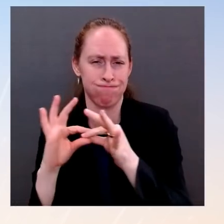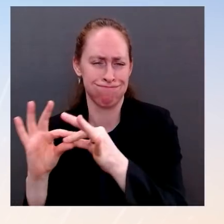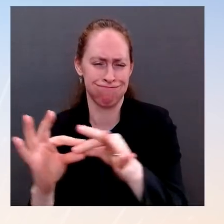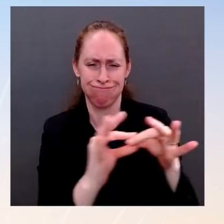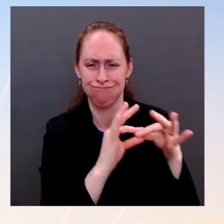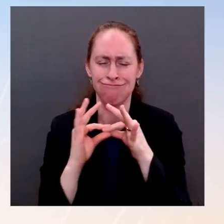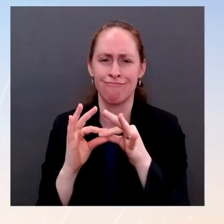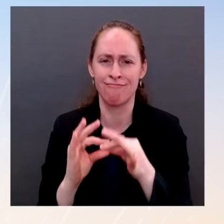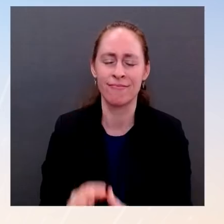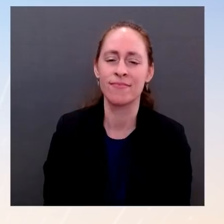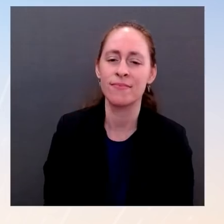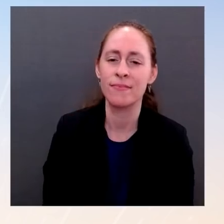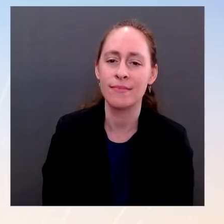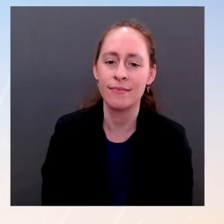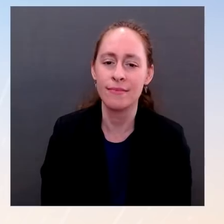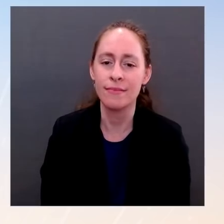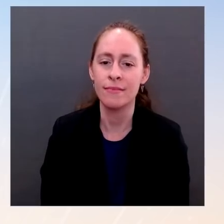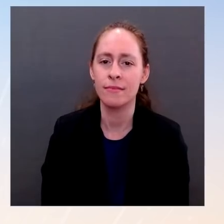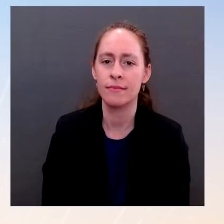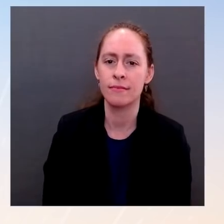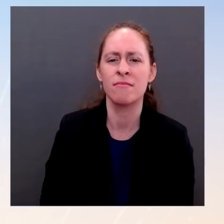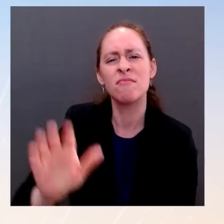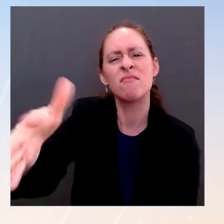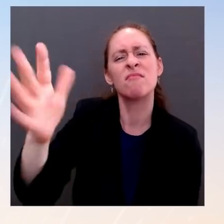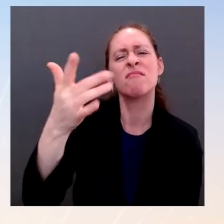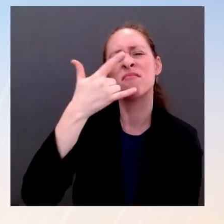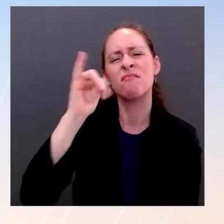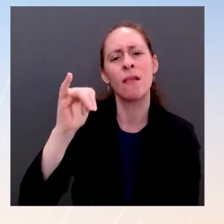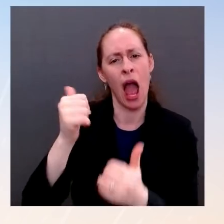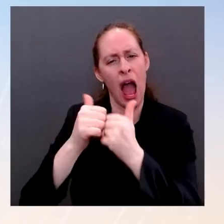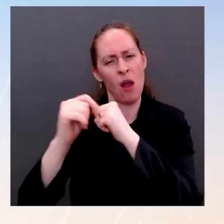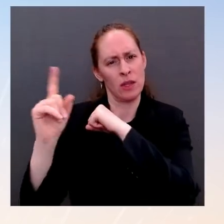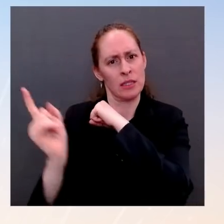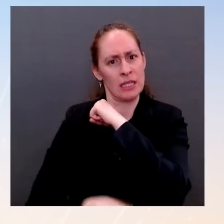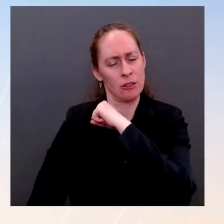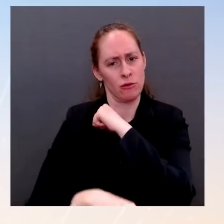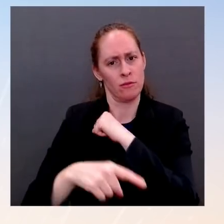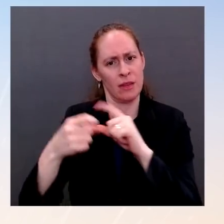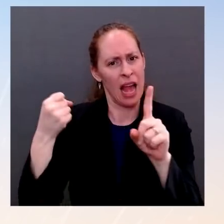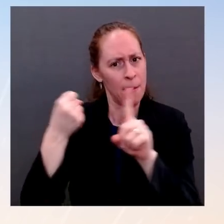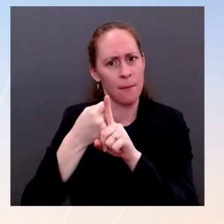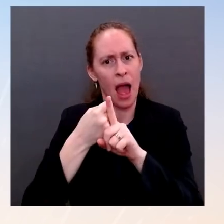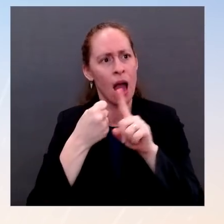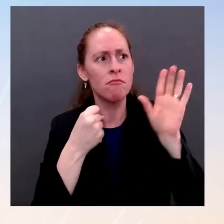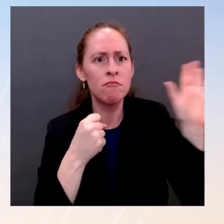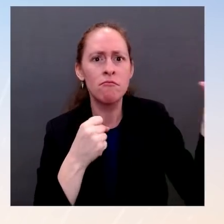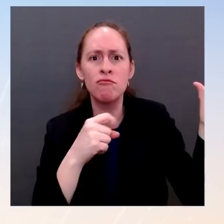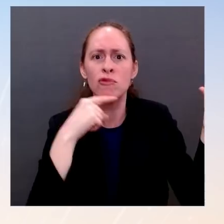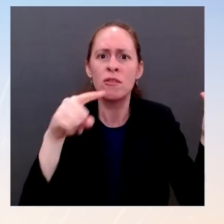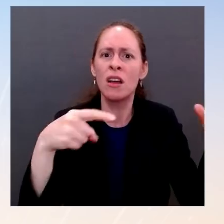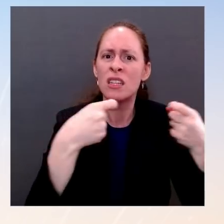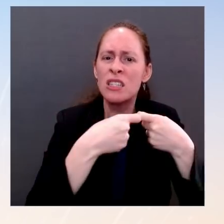is that the West and open societies -- this is where innovation and entrepreneurship flourish.